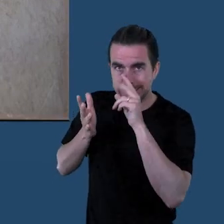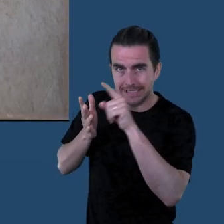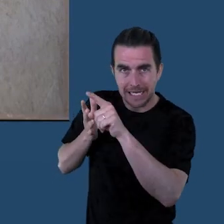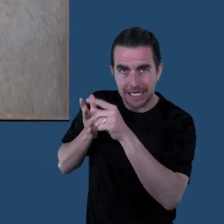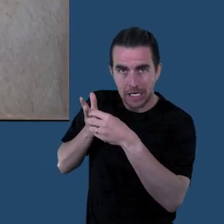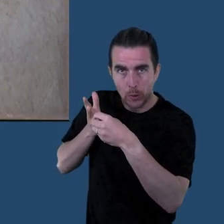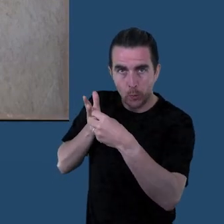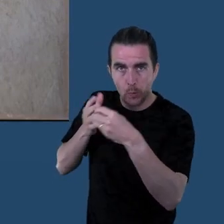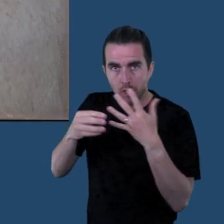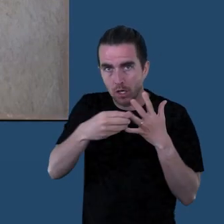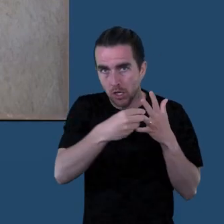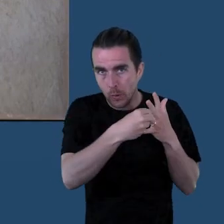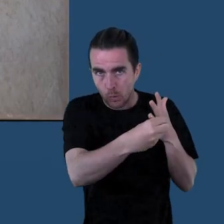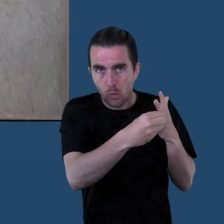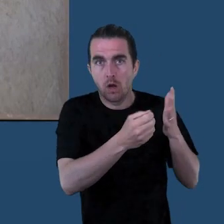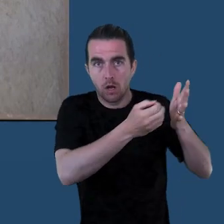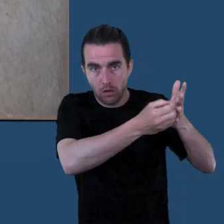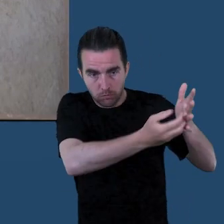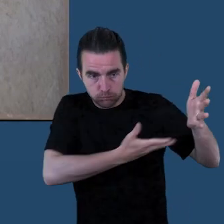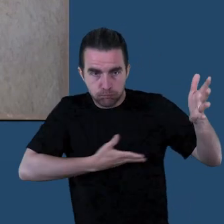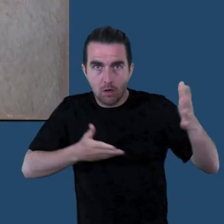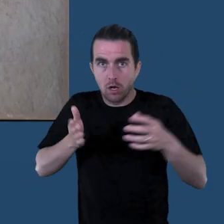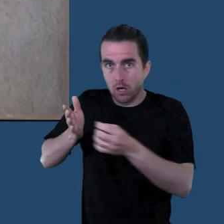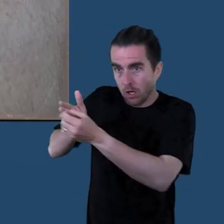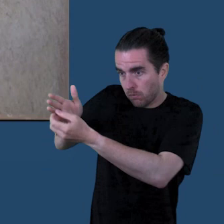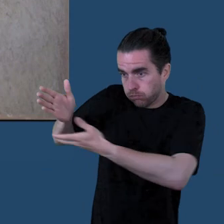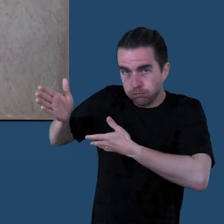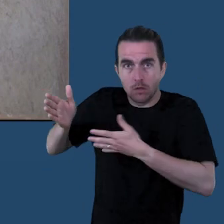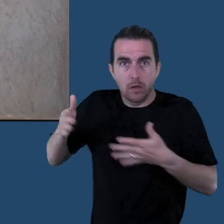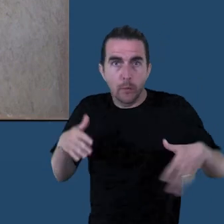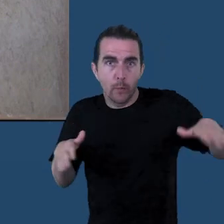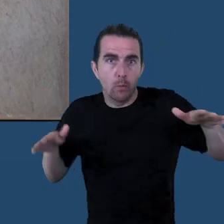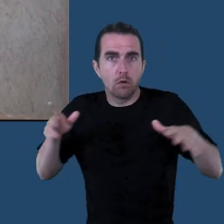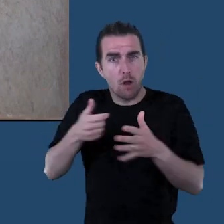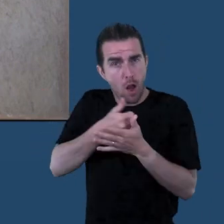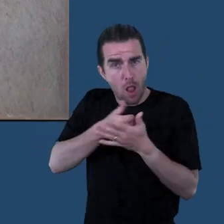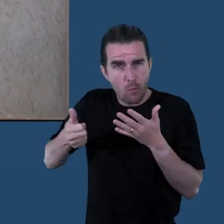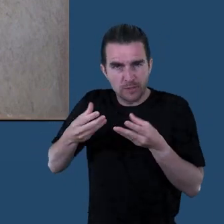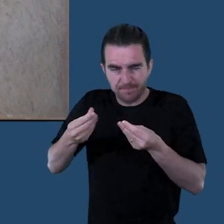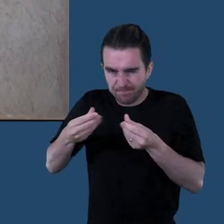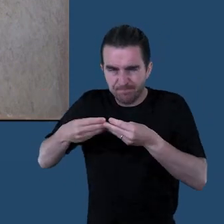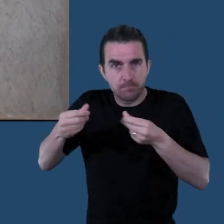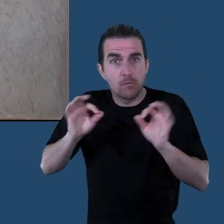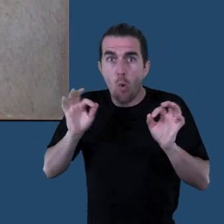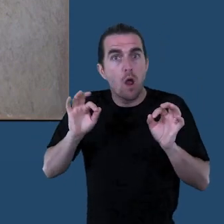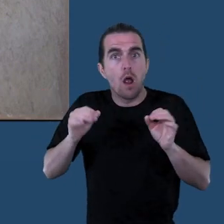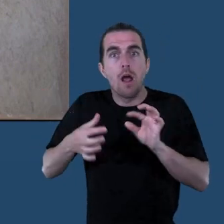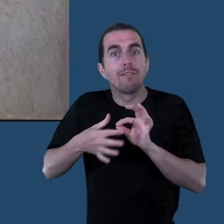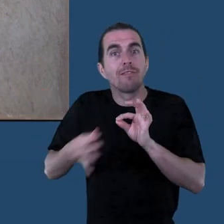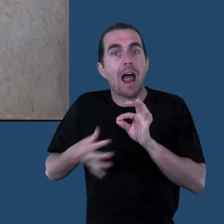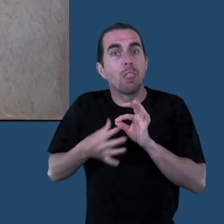And we can see that, that wing, that membranous wing, was it always membrane? Did they have feathers at all?